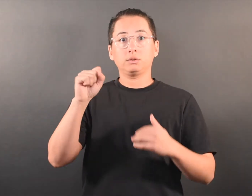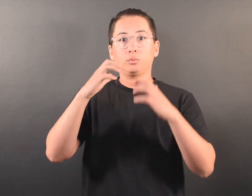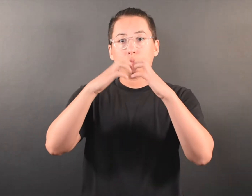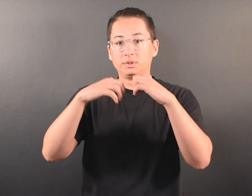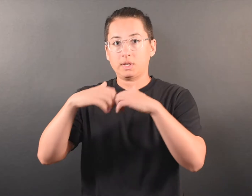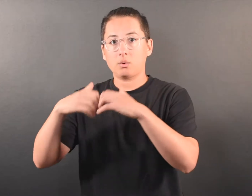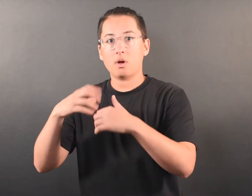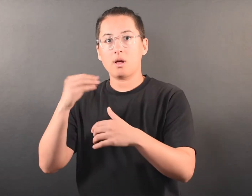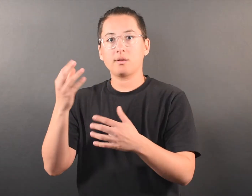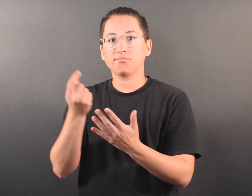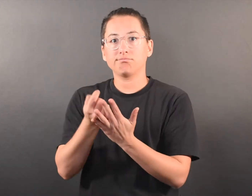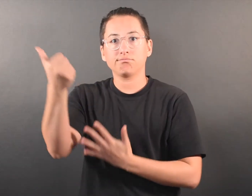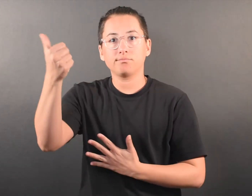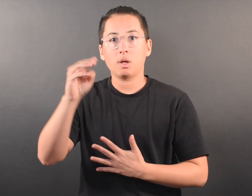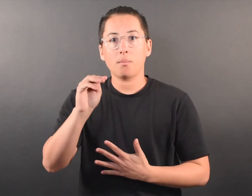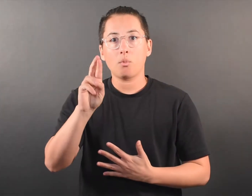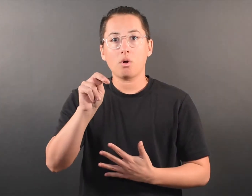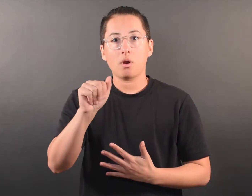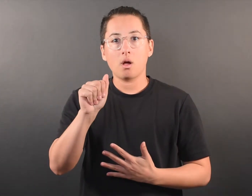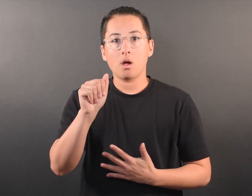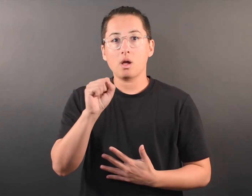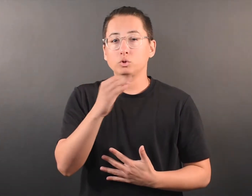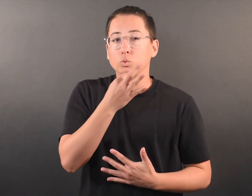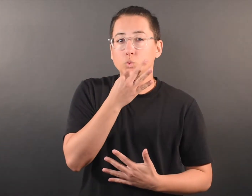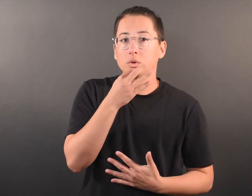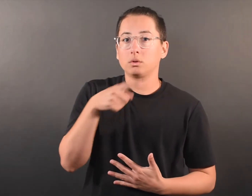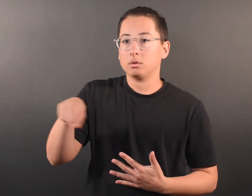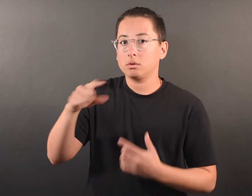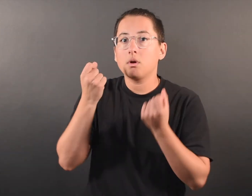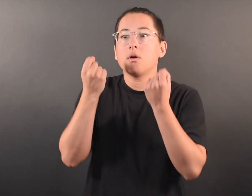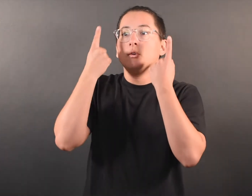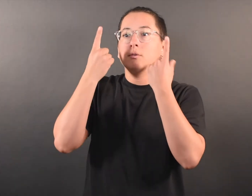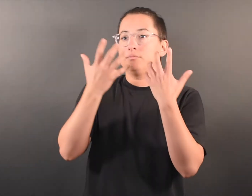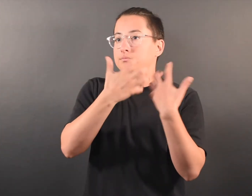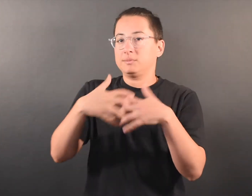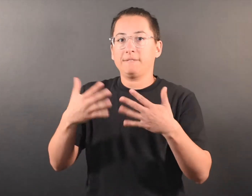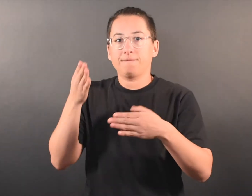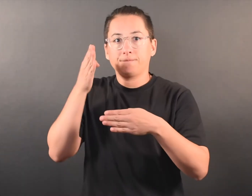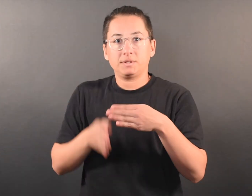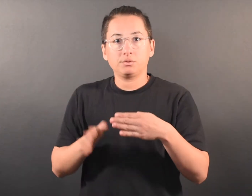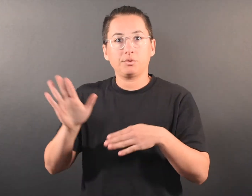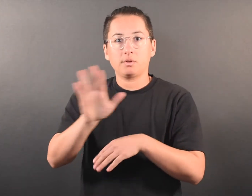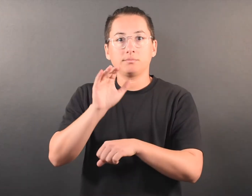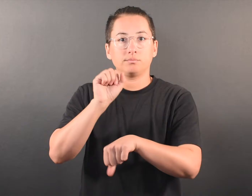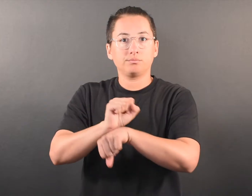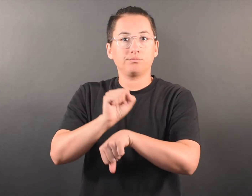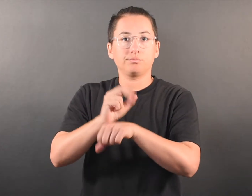cells break down and get rid of the mRNA soon after they have finished using the instructions.